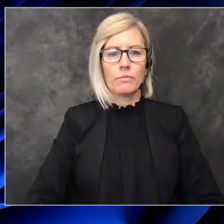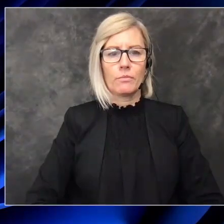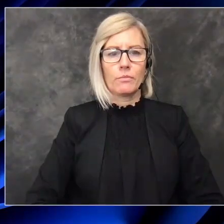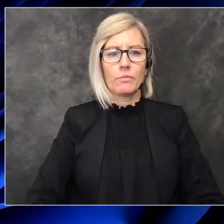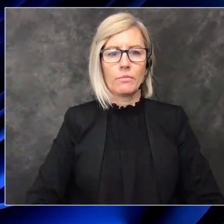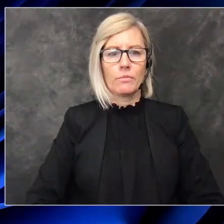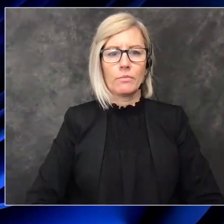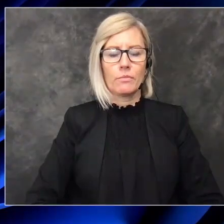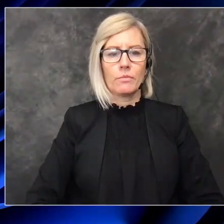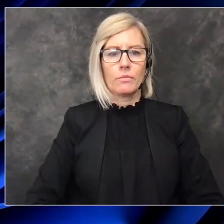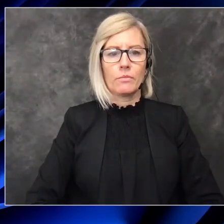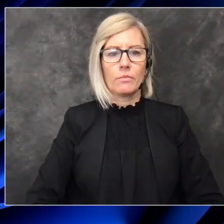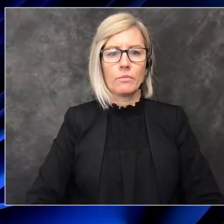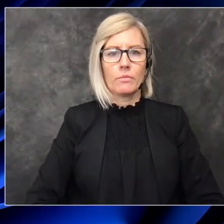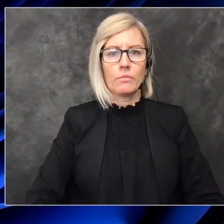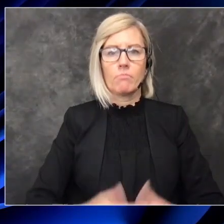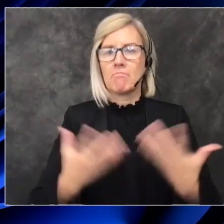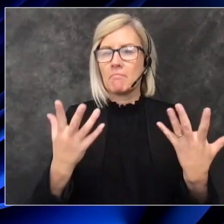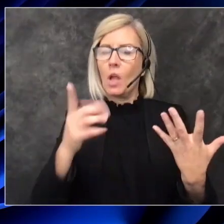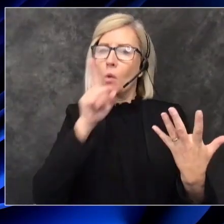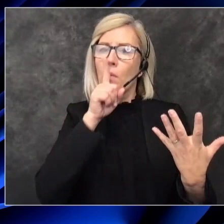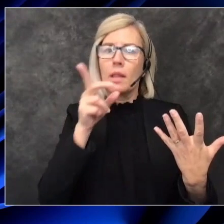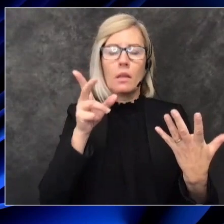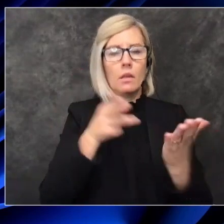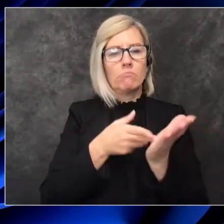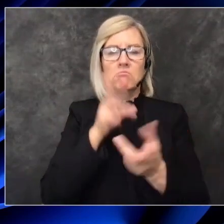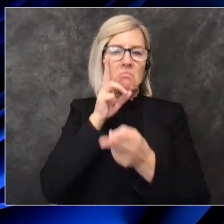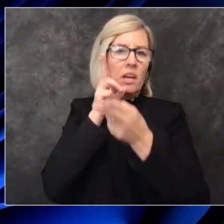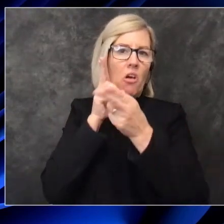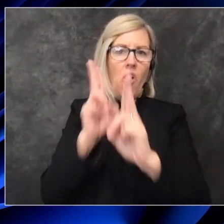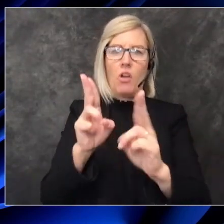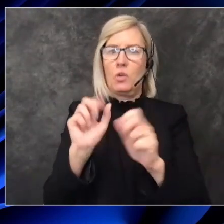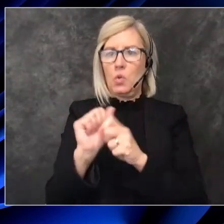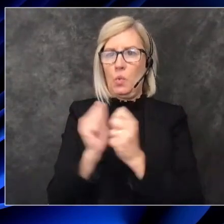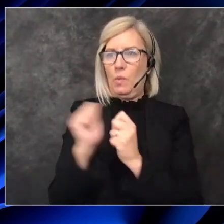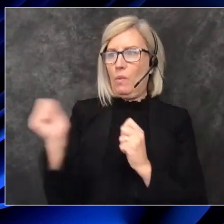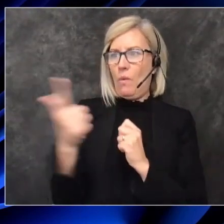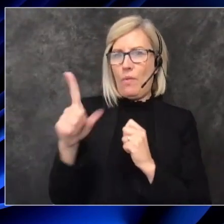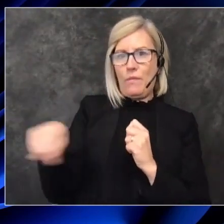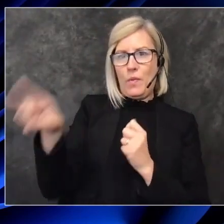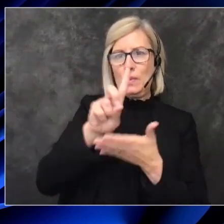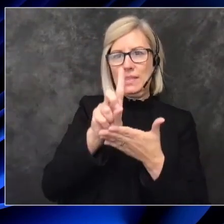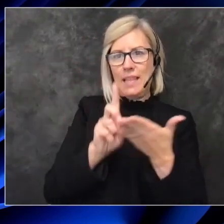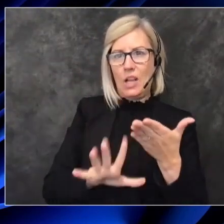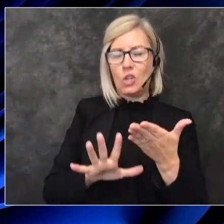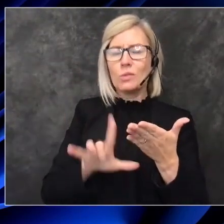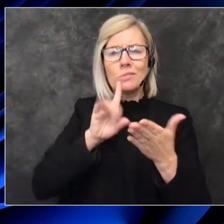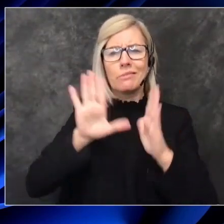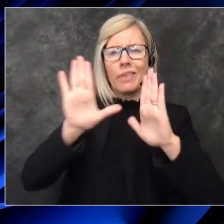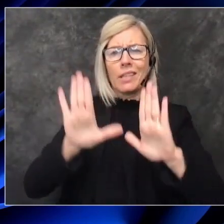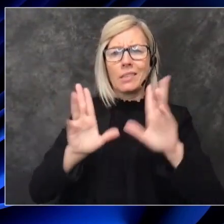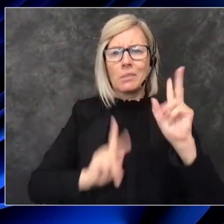It was just such an honor to work with all of those designers. Just some fantastic people who really put their heart into this stuff.